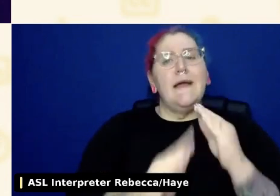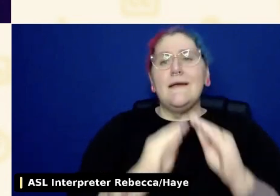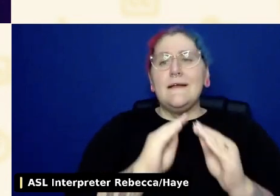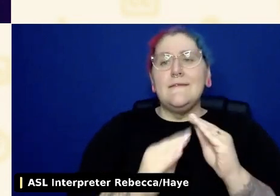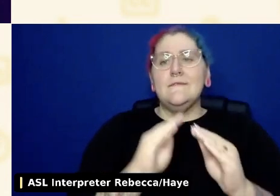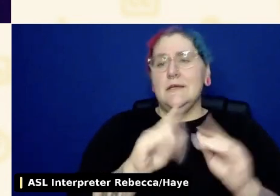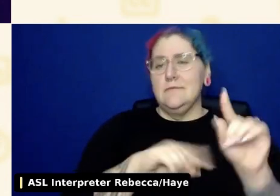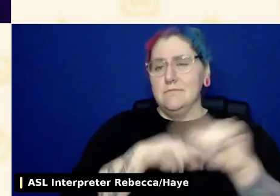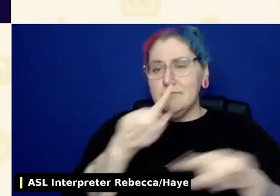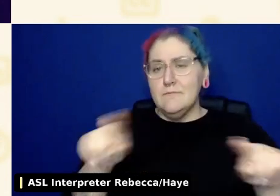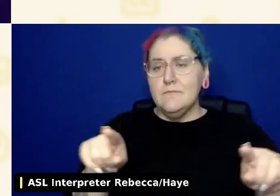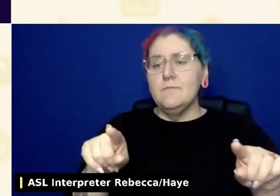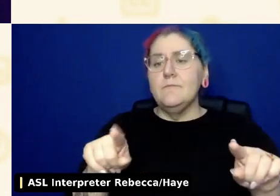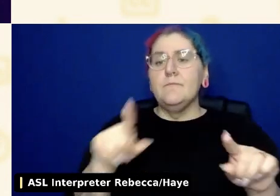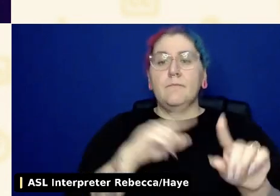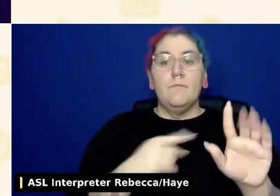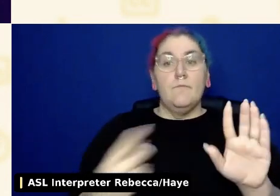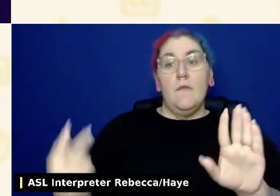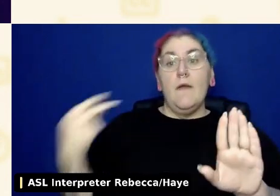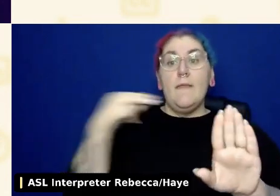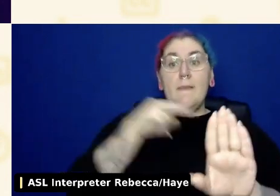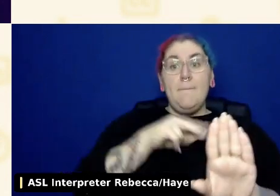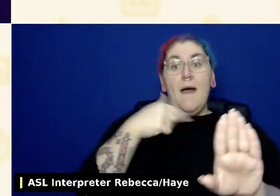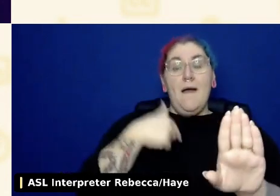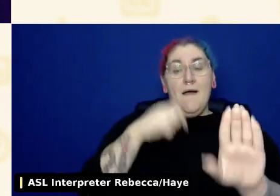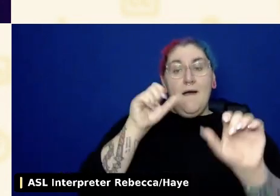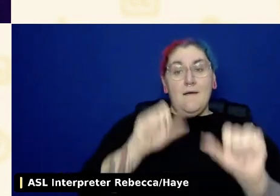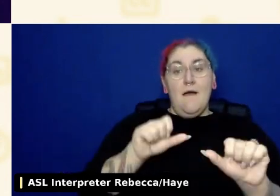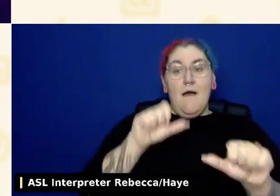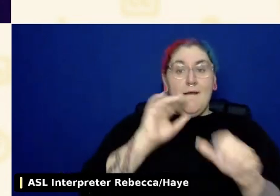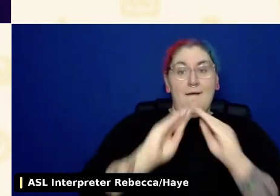but I would want to check which issue is it in the front-end.